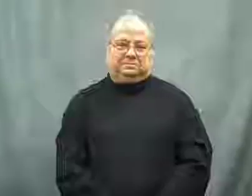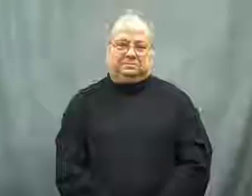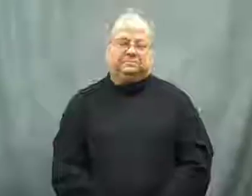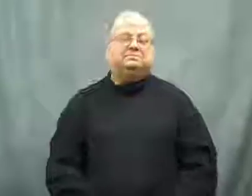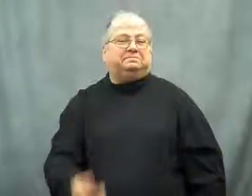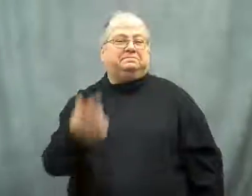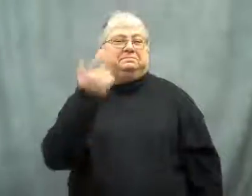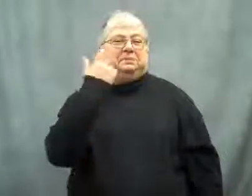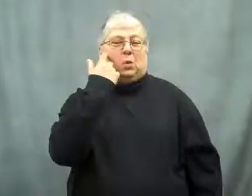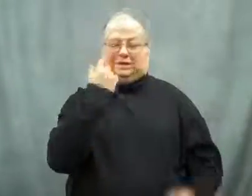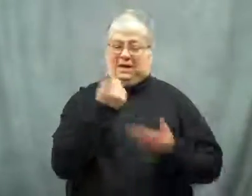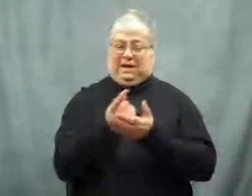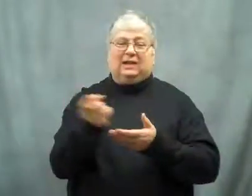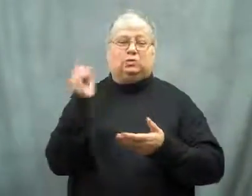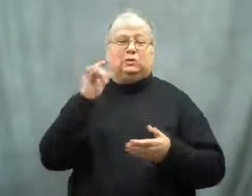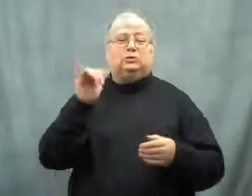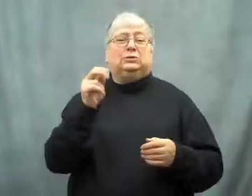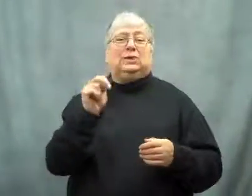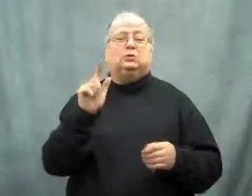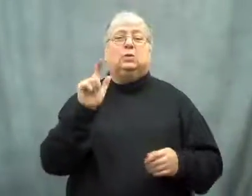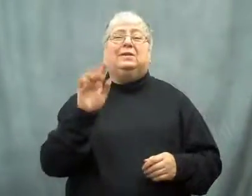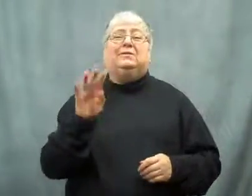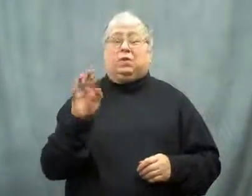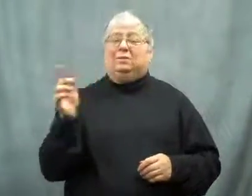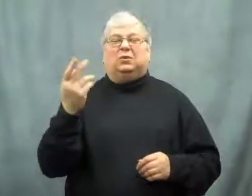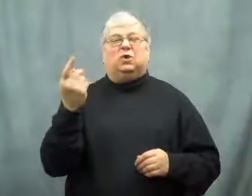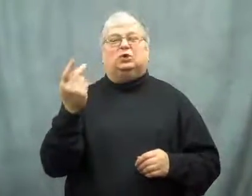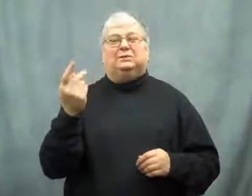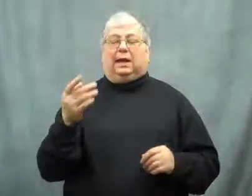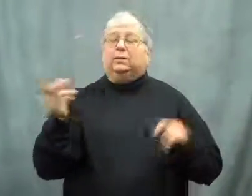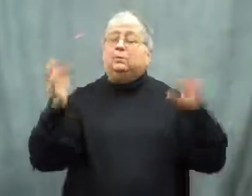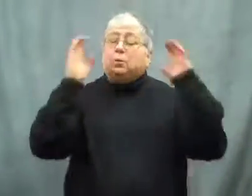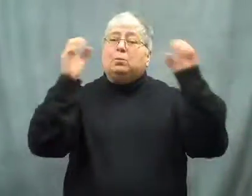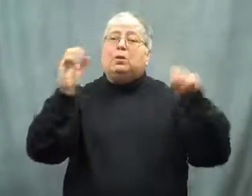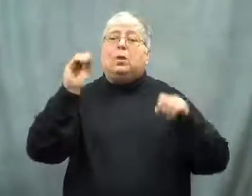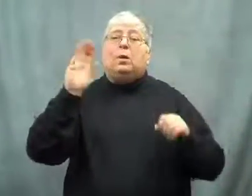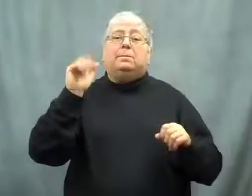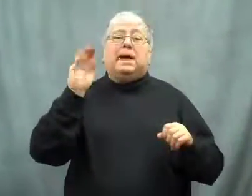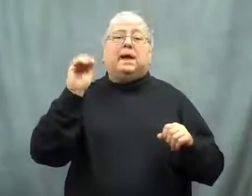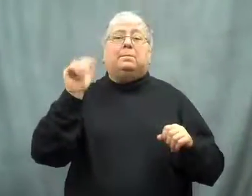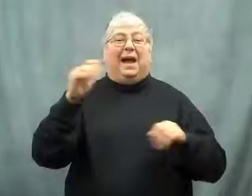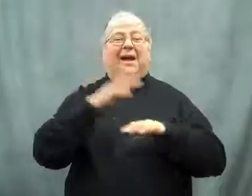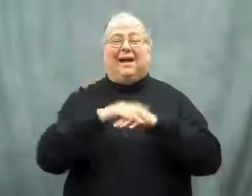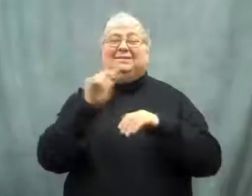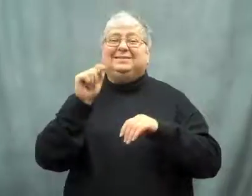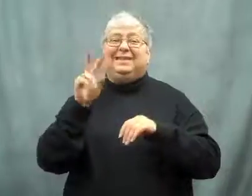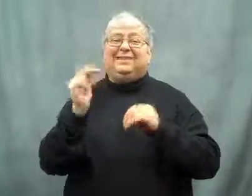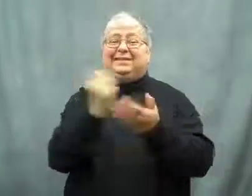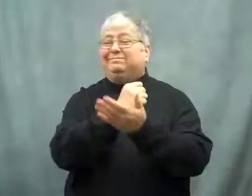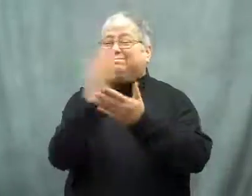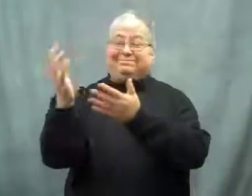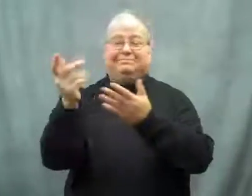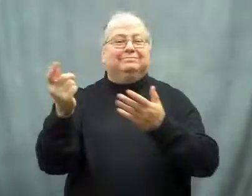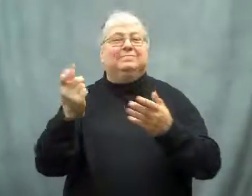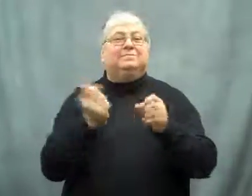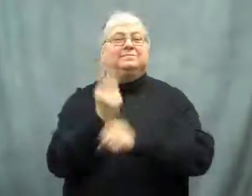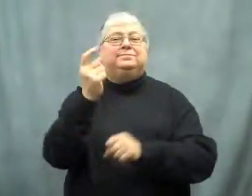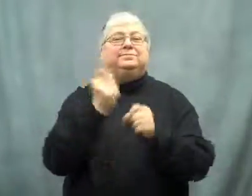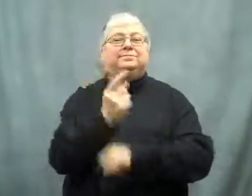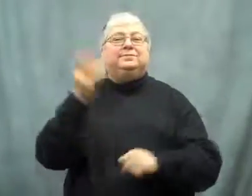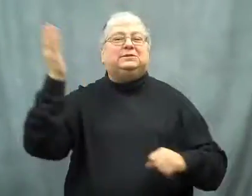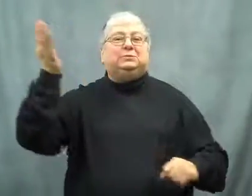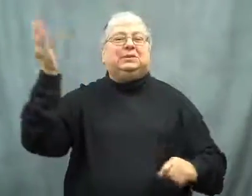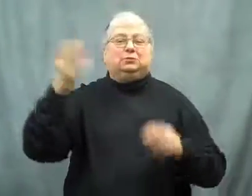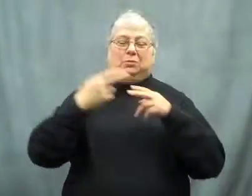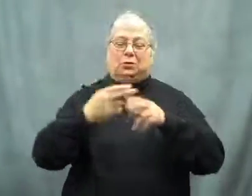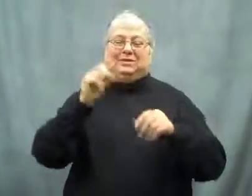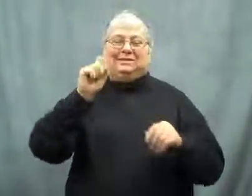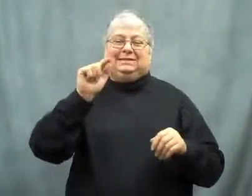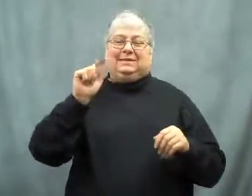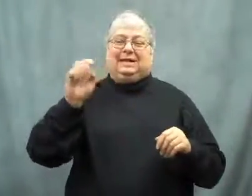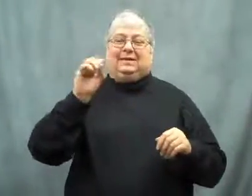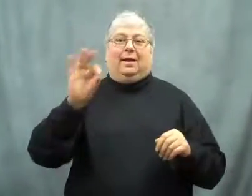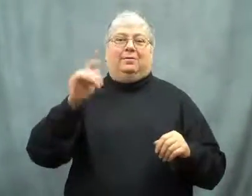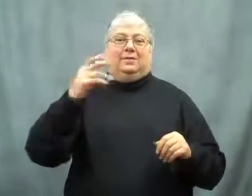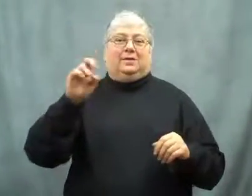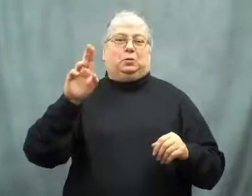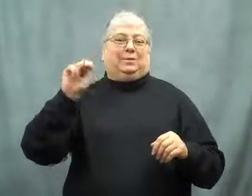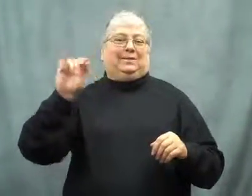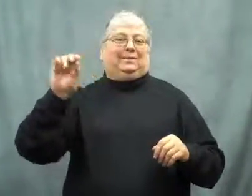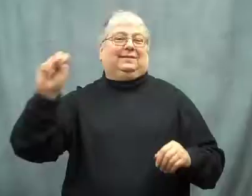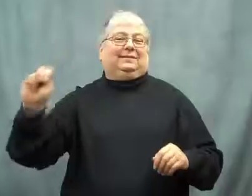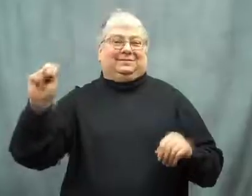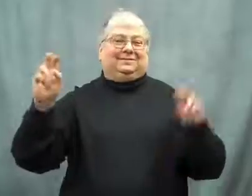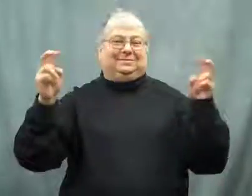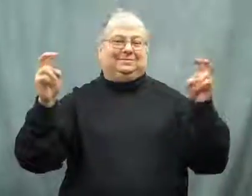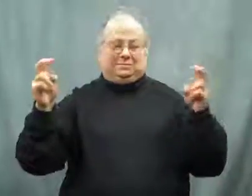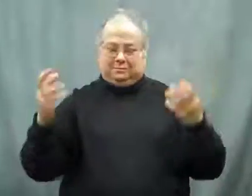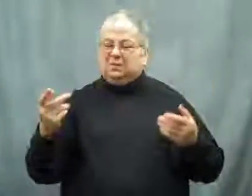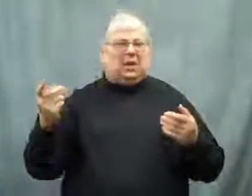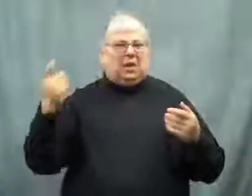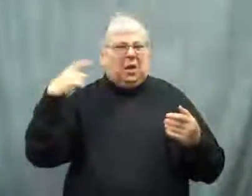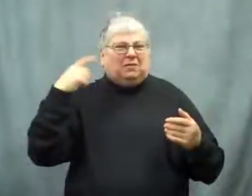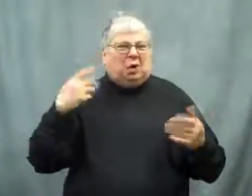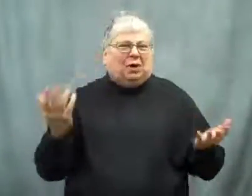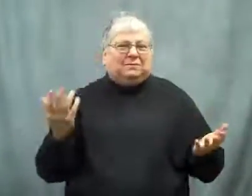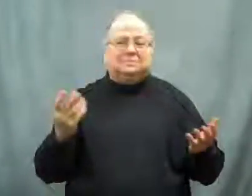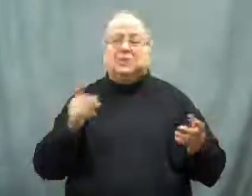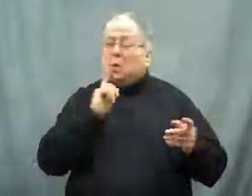Last week on Thursday, January 24, President Obama went on TV